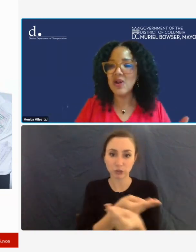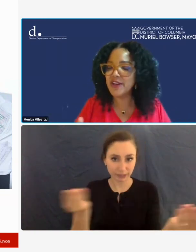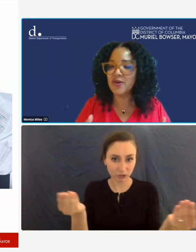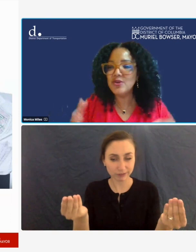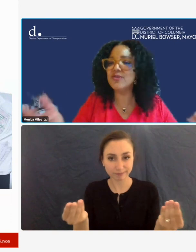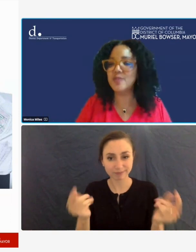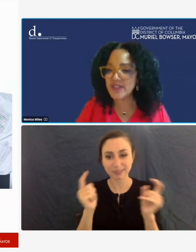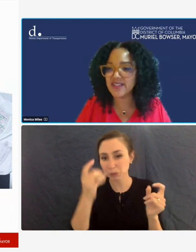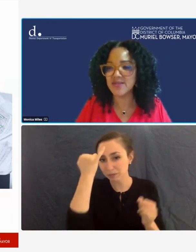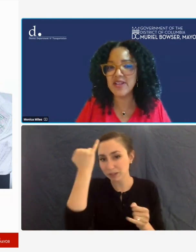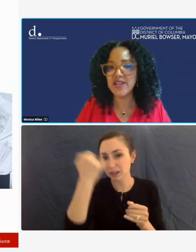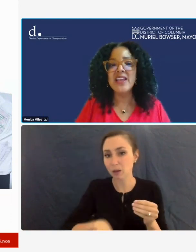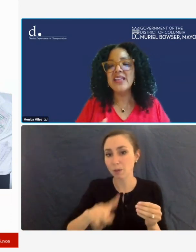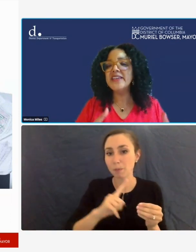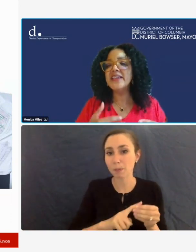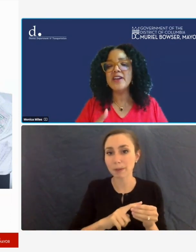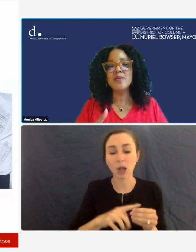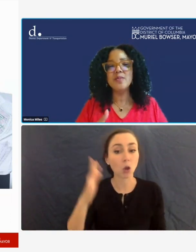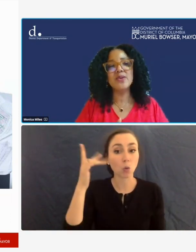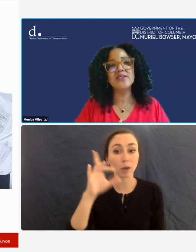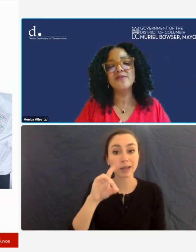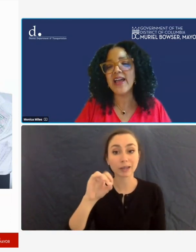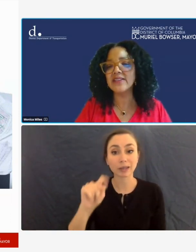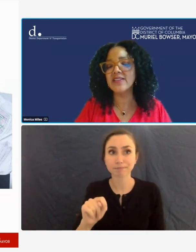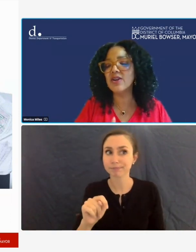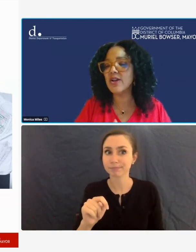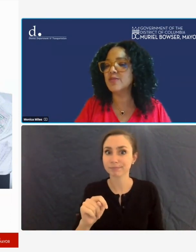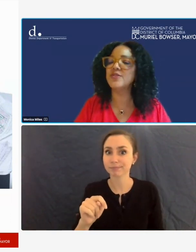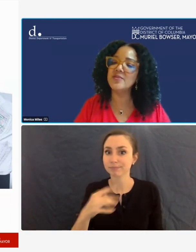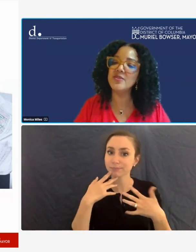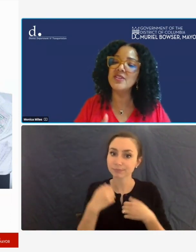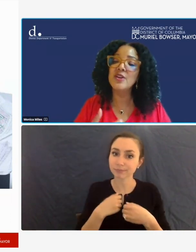you know who you do business with and they care because of the fact that the cost principles